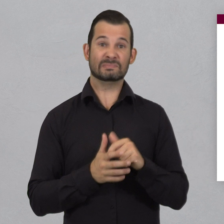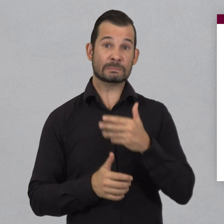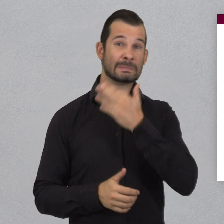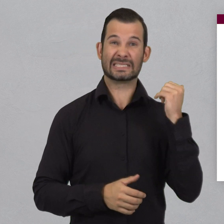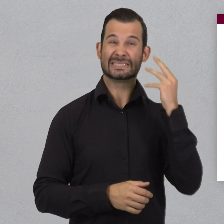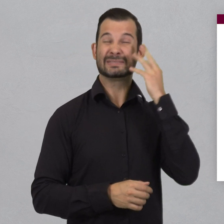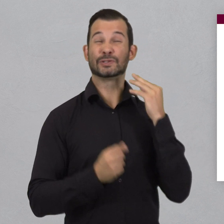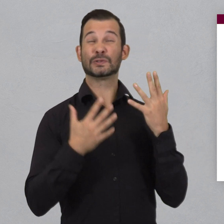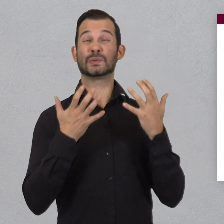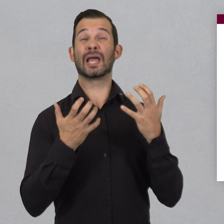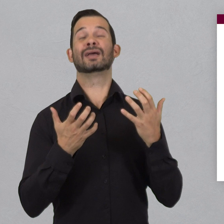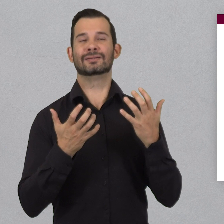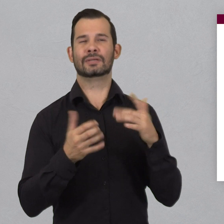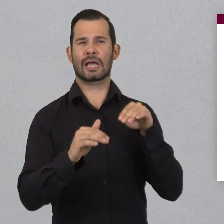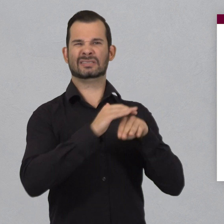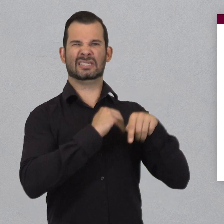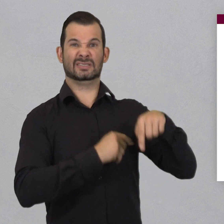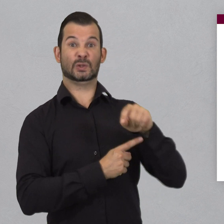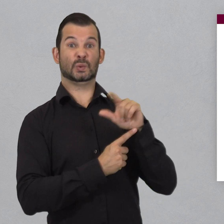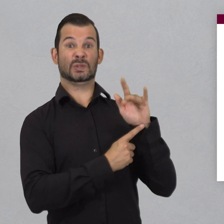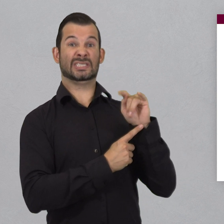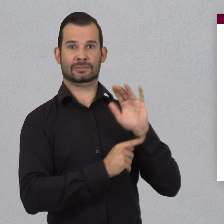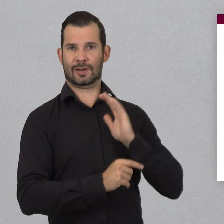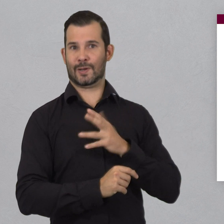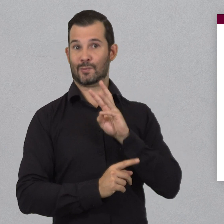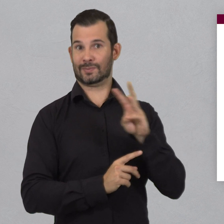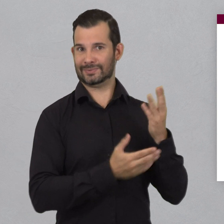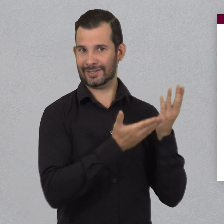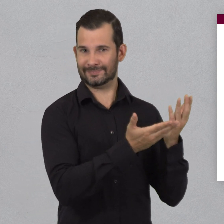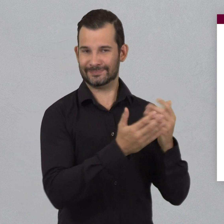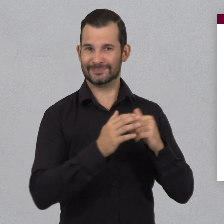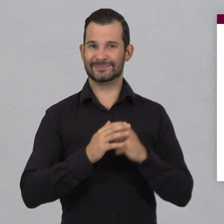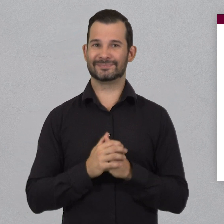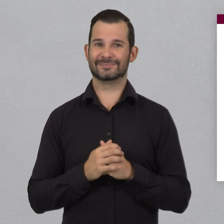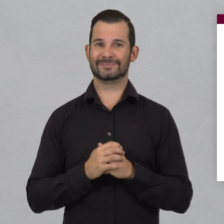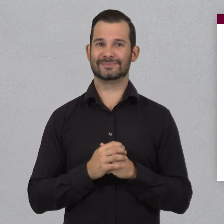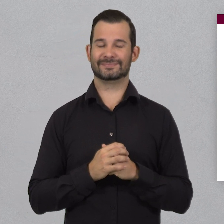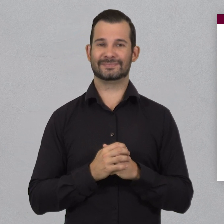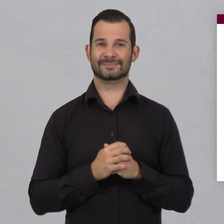For the best experience, access this toolkit on our website.